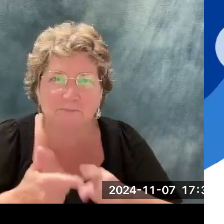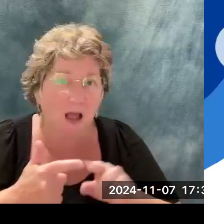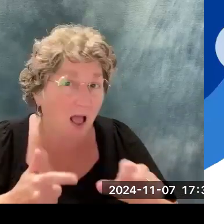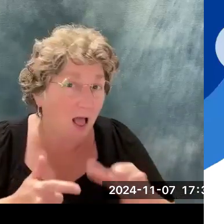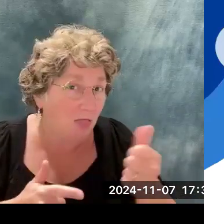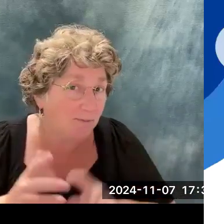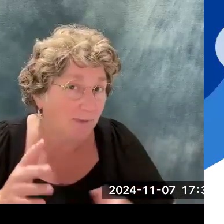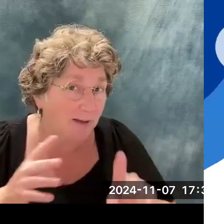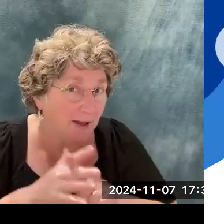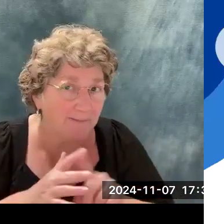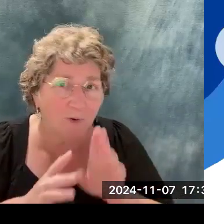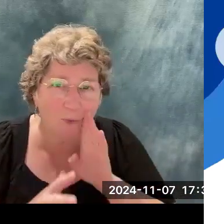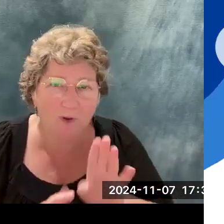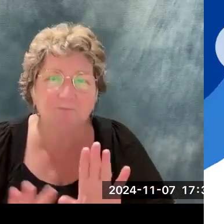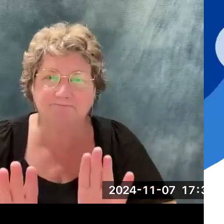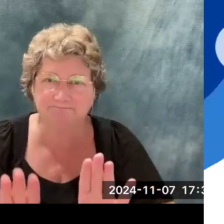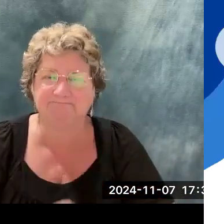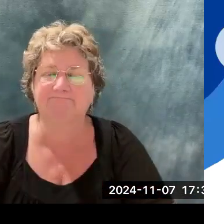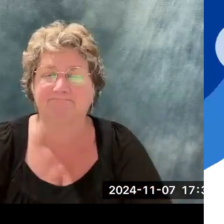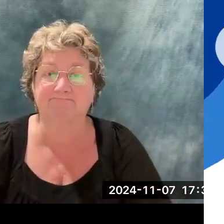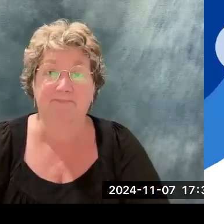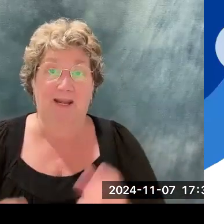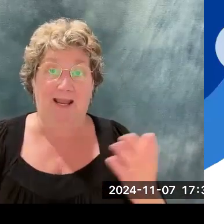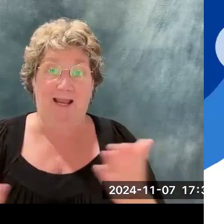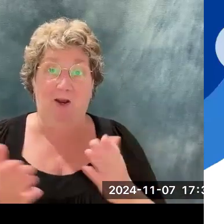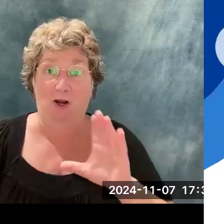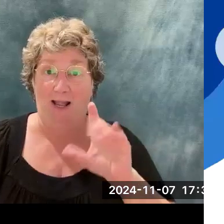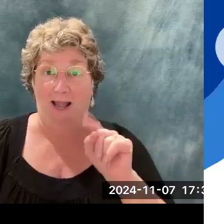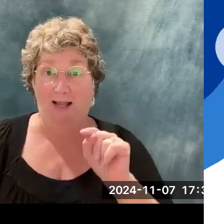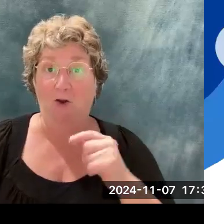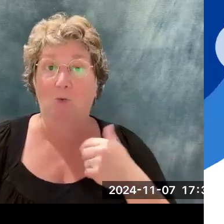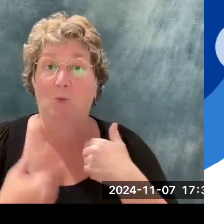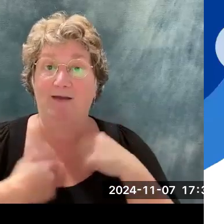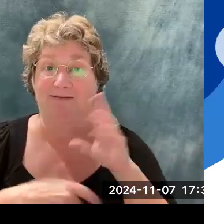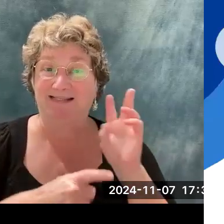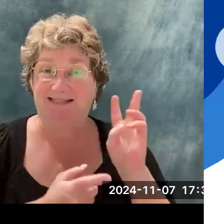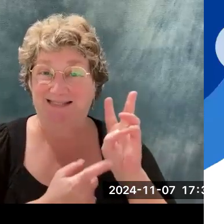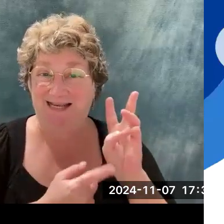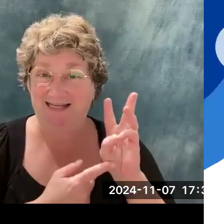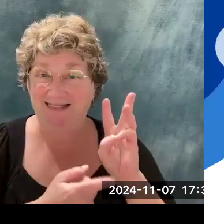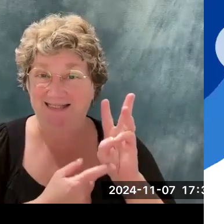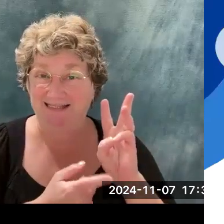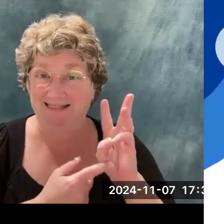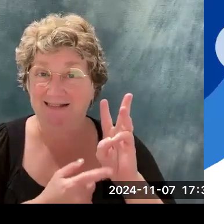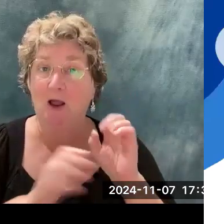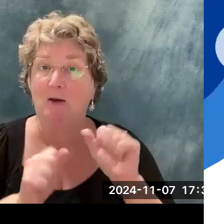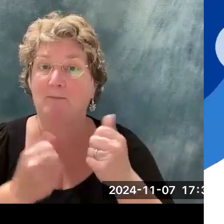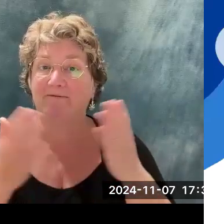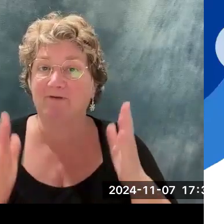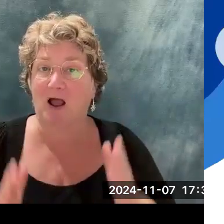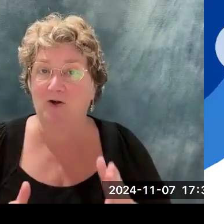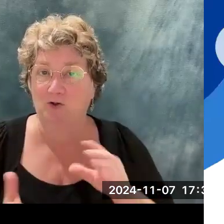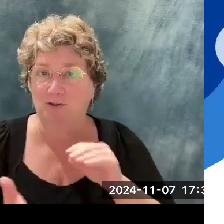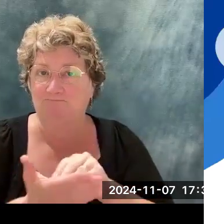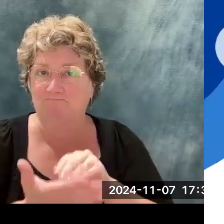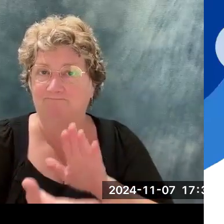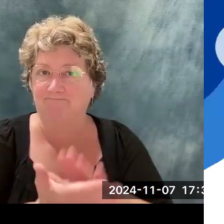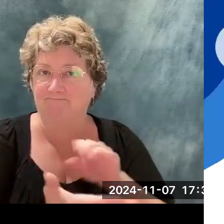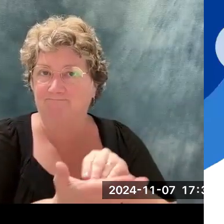And the way that we do this here in Connecticut is that we have six contracted providers. The way to access all of this is, again, through